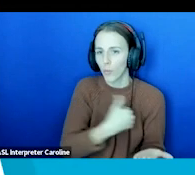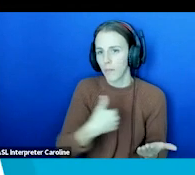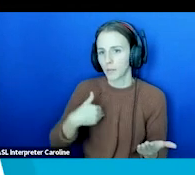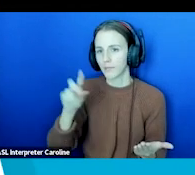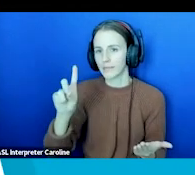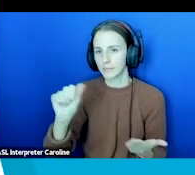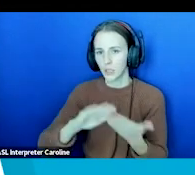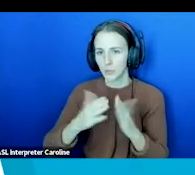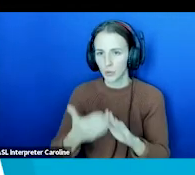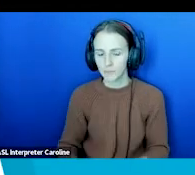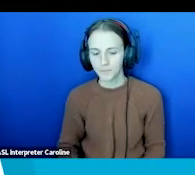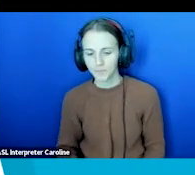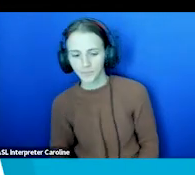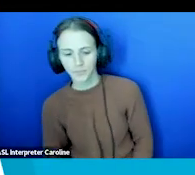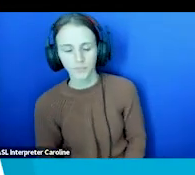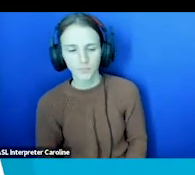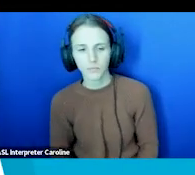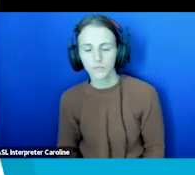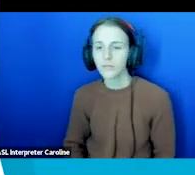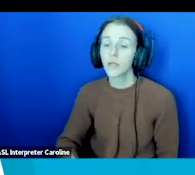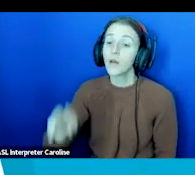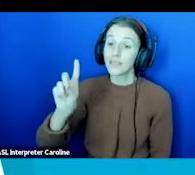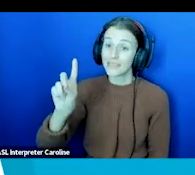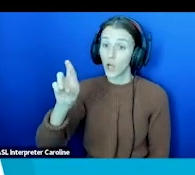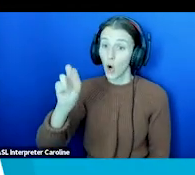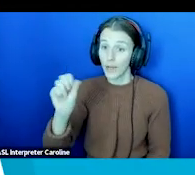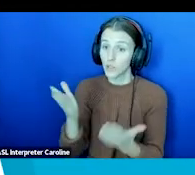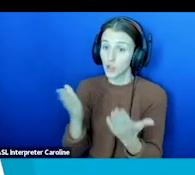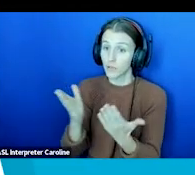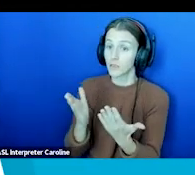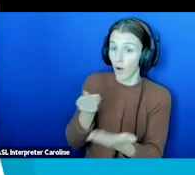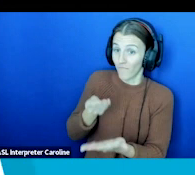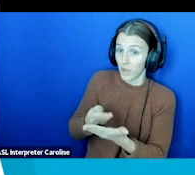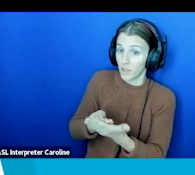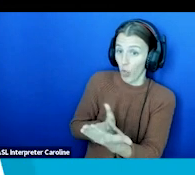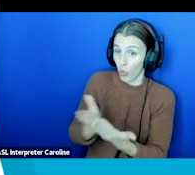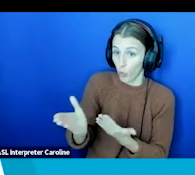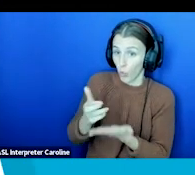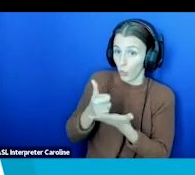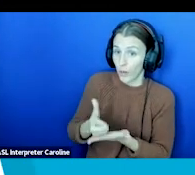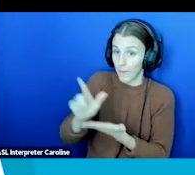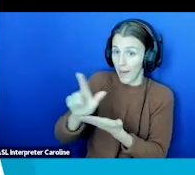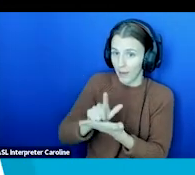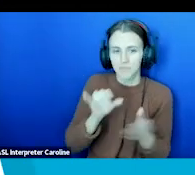IS INDIVIDUALS WITH DIABILITIES. THEY ARE SURVEYING AND WORKING WITH OTHER MEMBERS OF THE DISABILITY